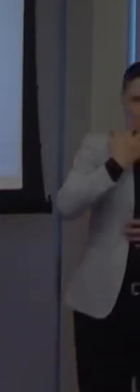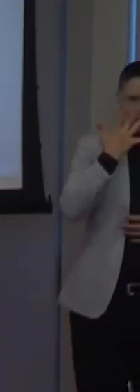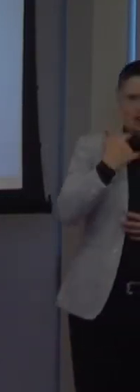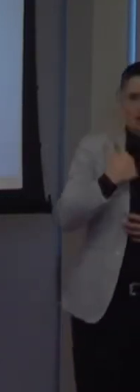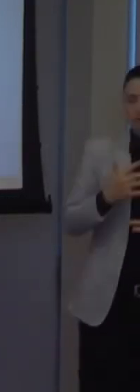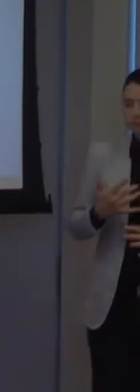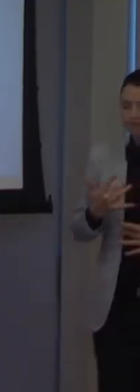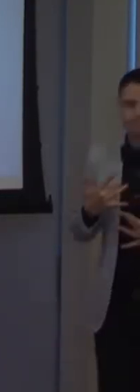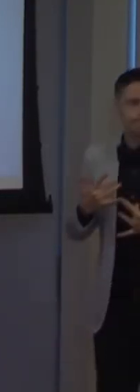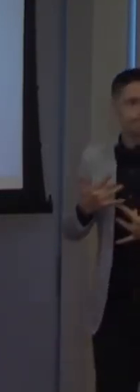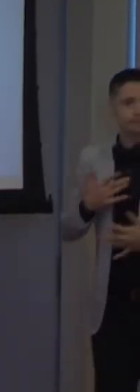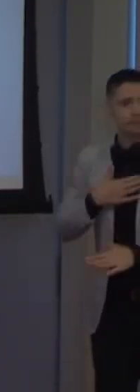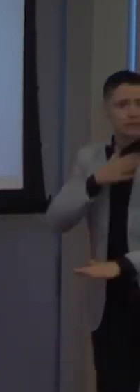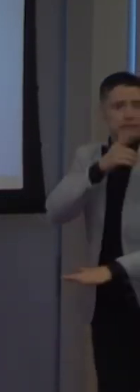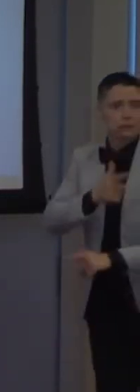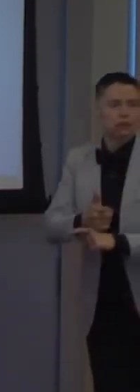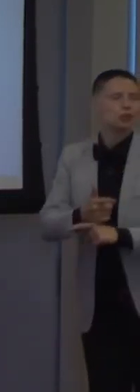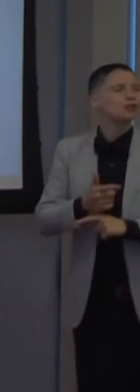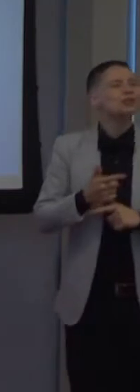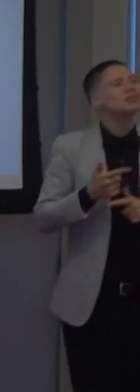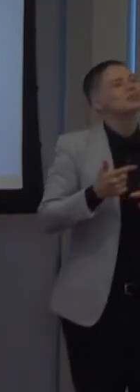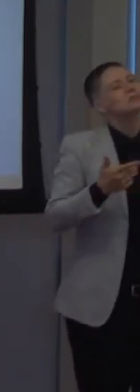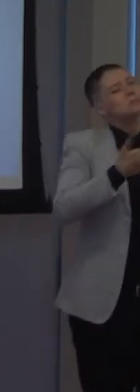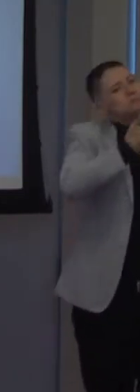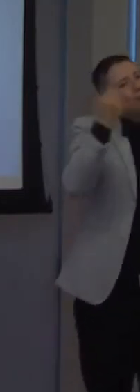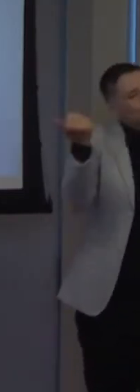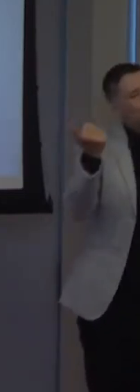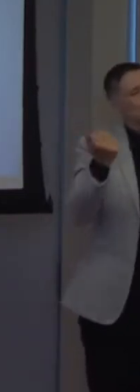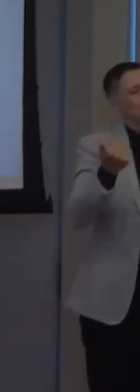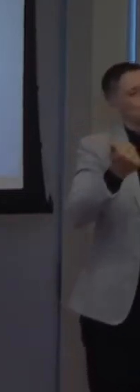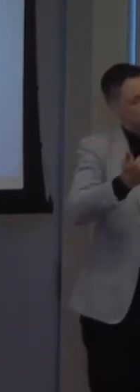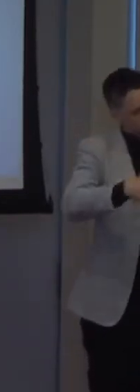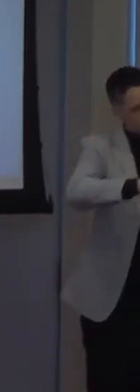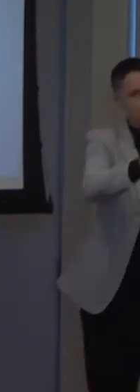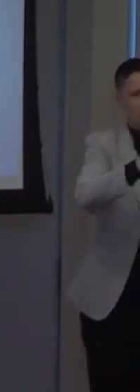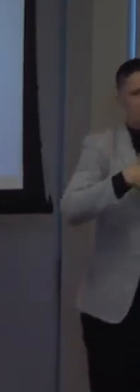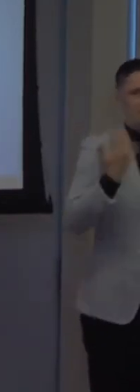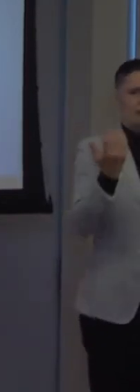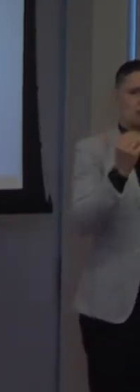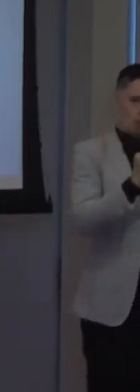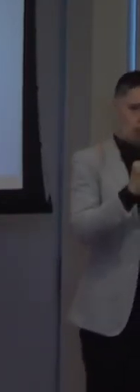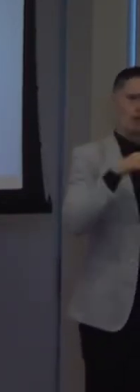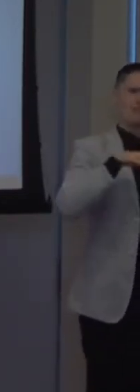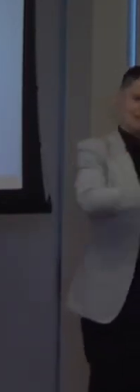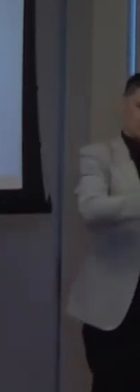families with special needs, and really inspire them to, reach for the stars, cause anyone can do it,